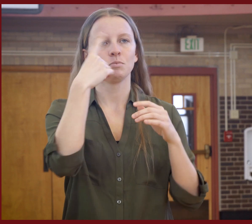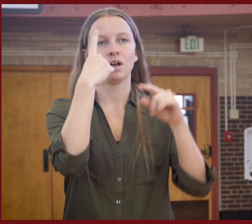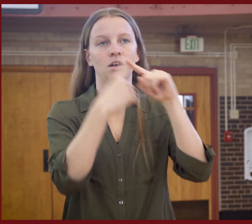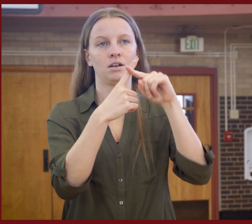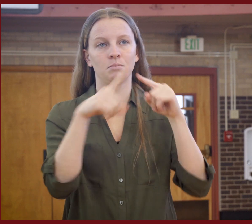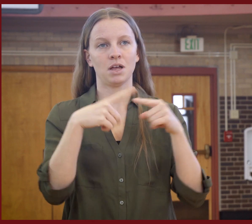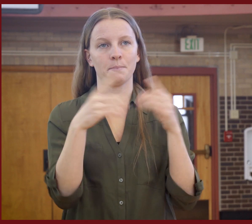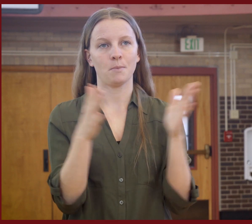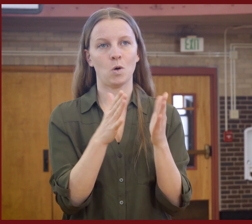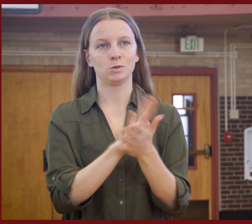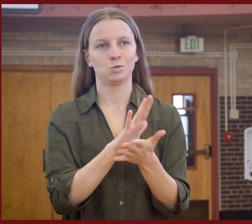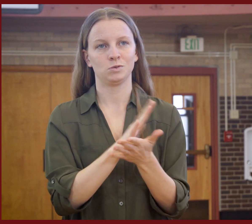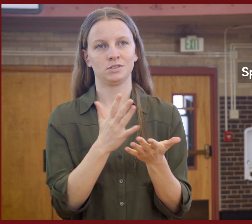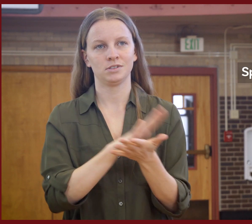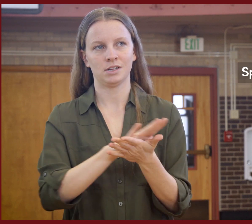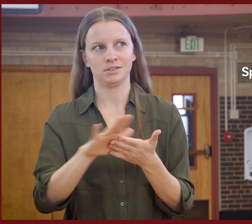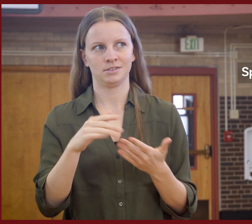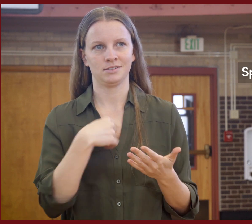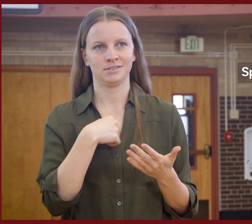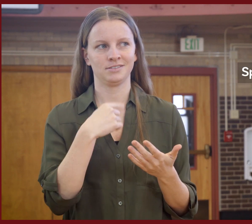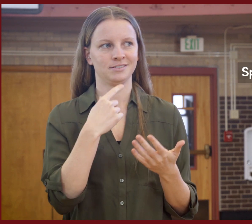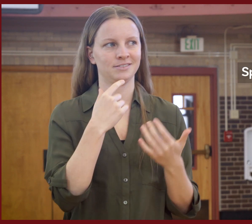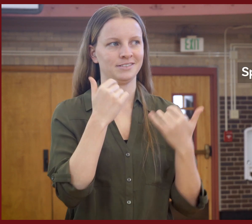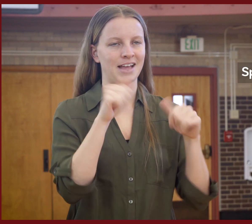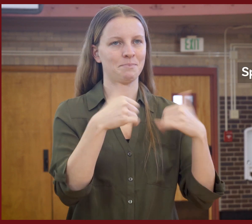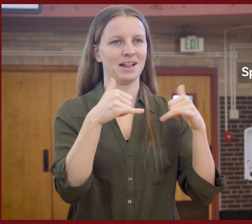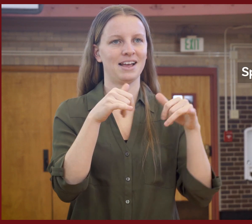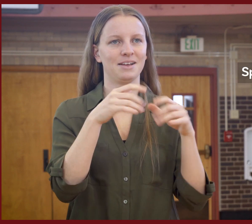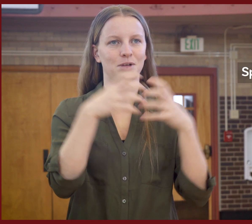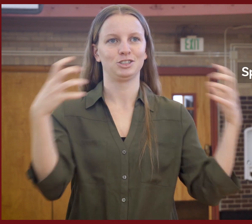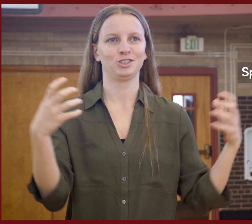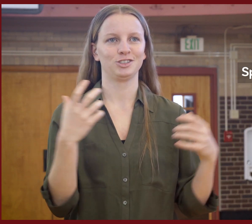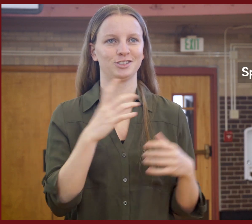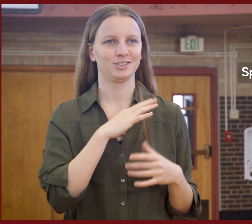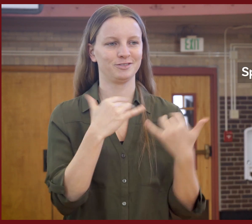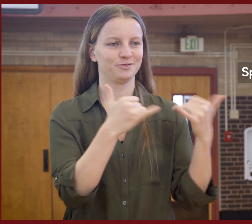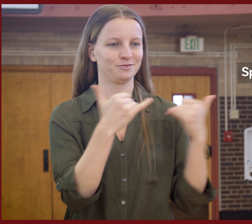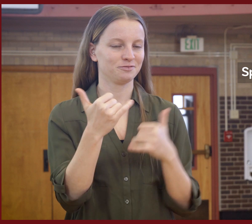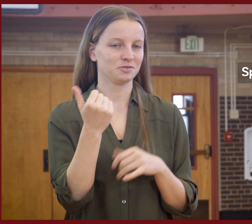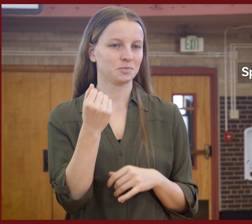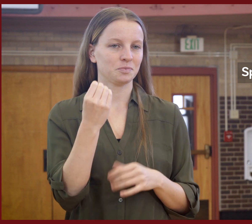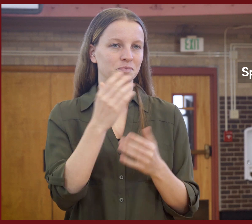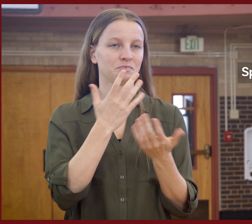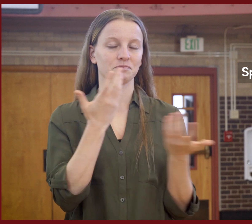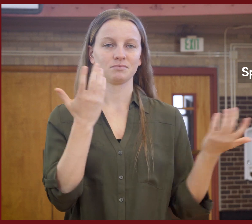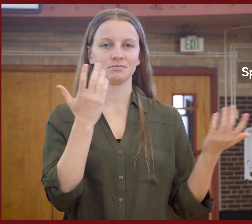The one nice thing about a small school, is you can get a lot of playing time.